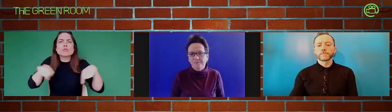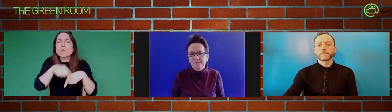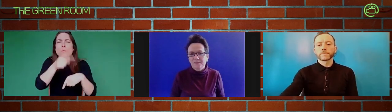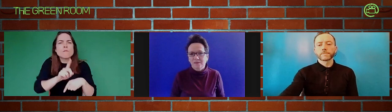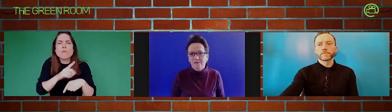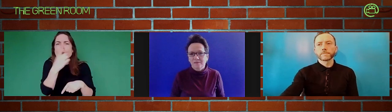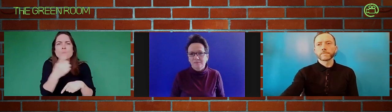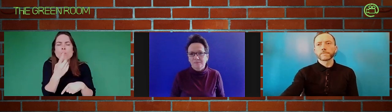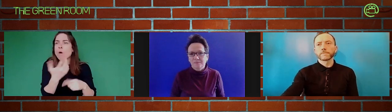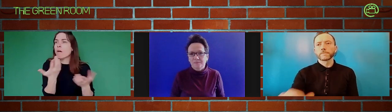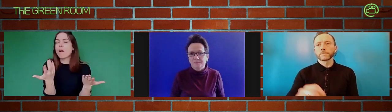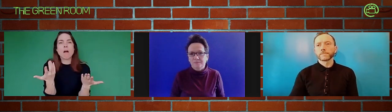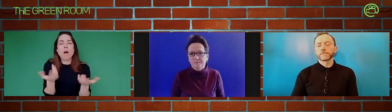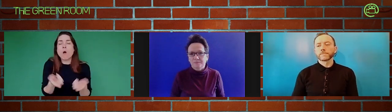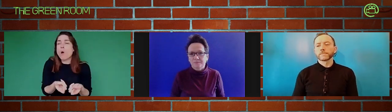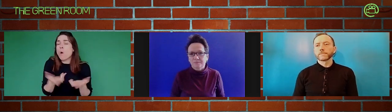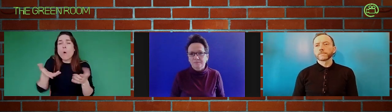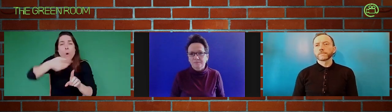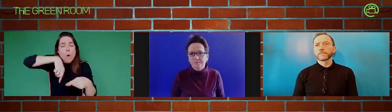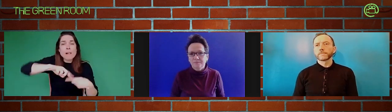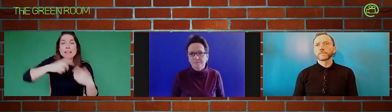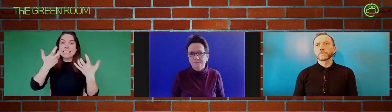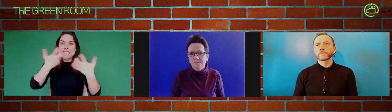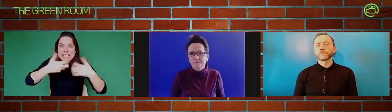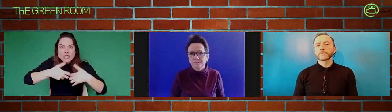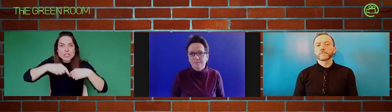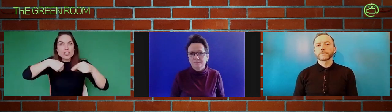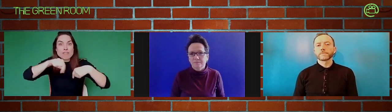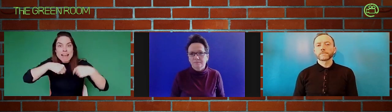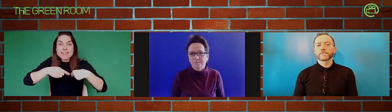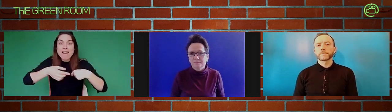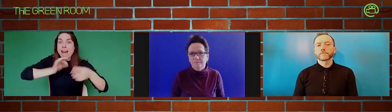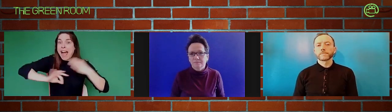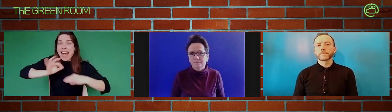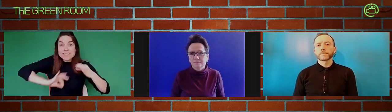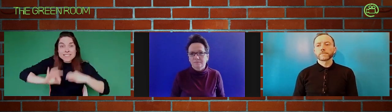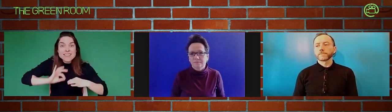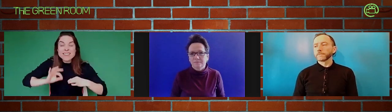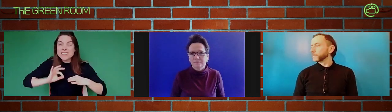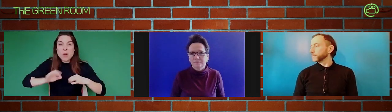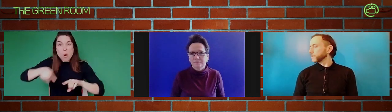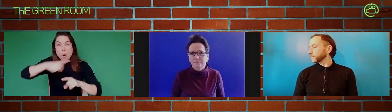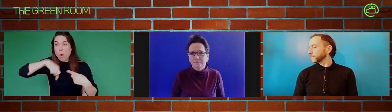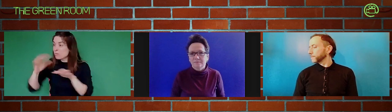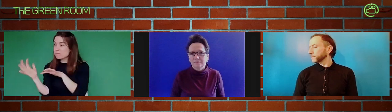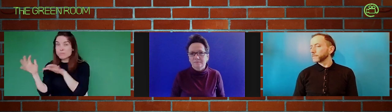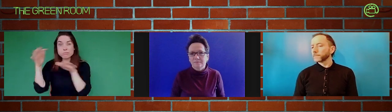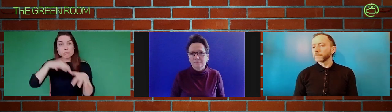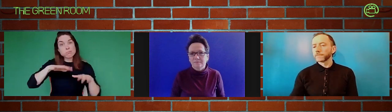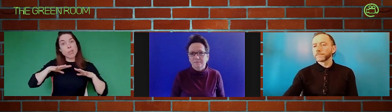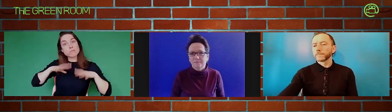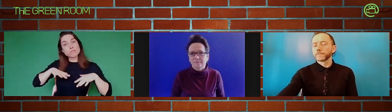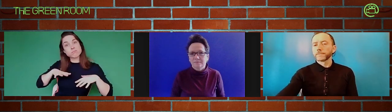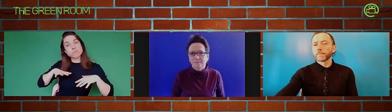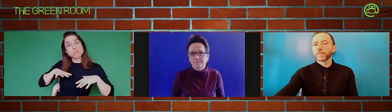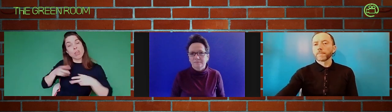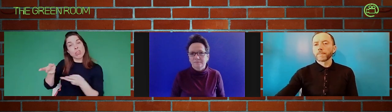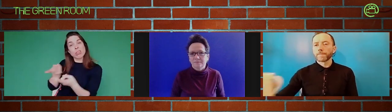directors, actors, everyone can go, you know, before show in between shows, after shows and just sit have a cup of tea,